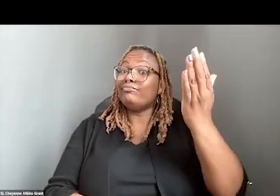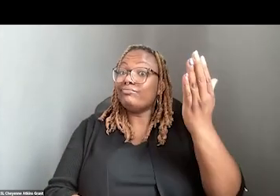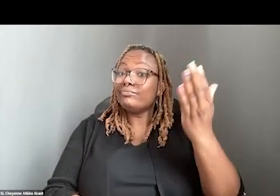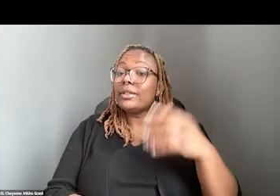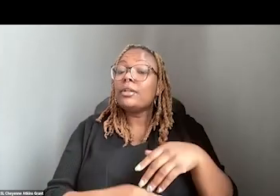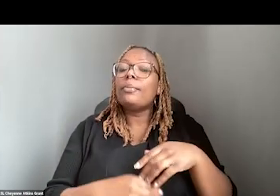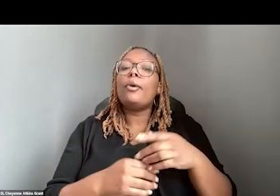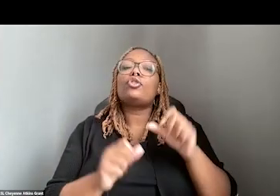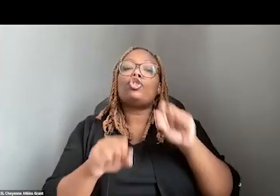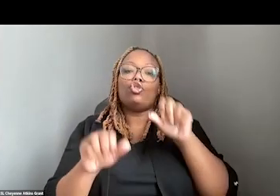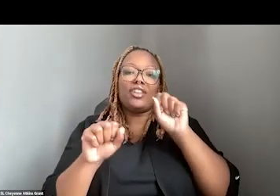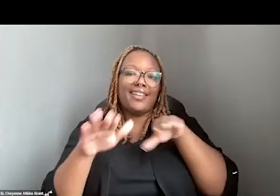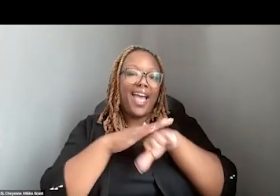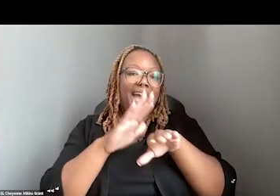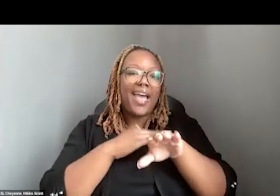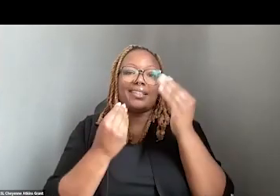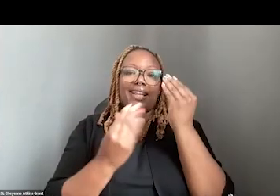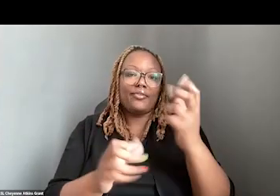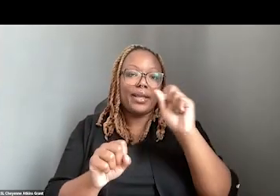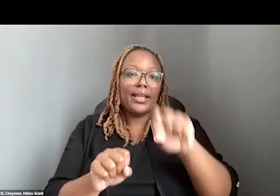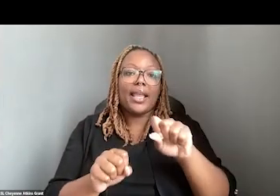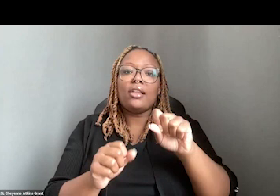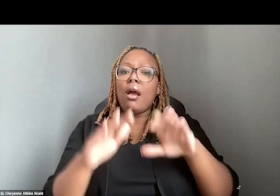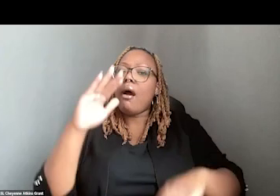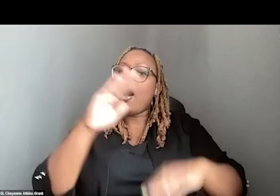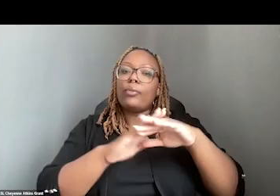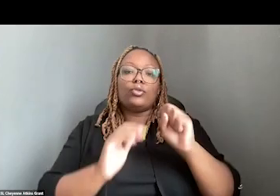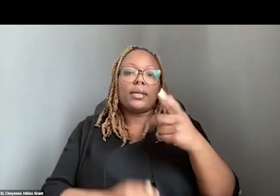you are able to access that information all the way up to September 29th.